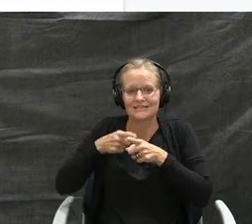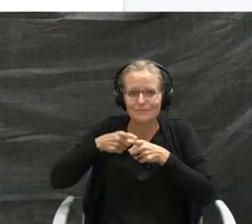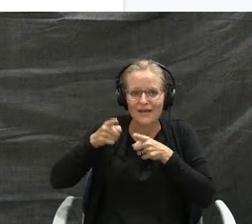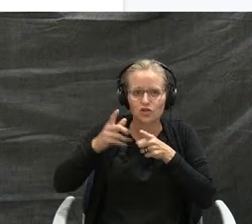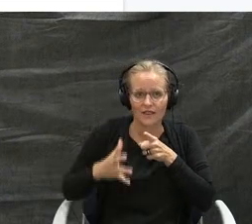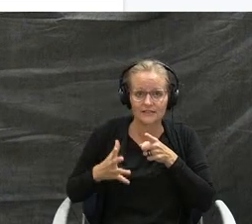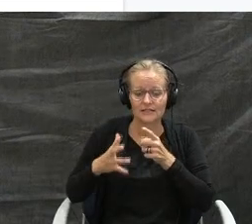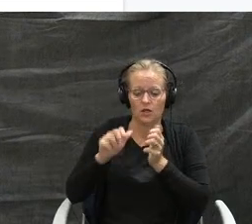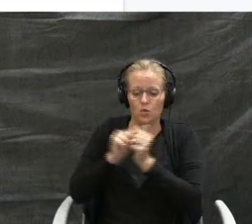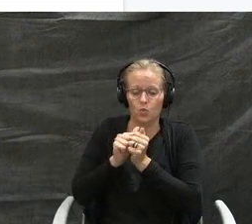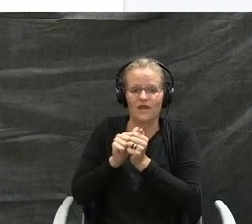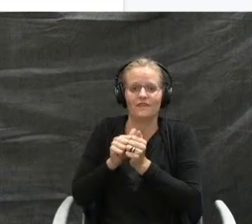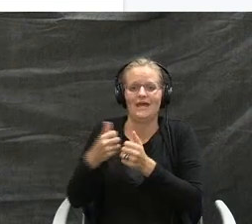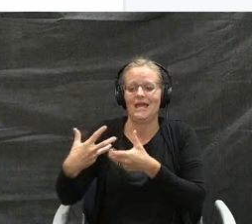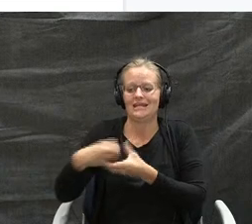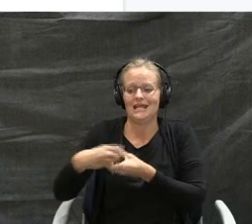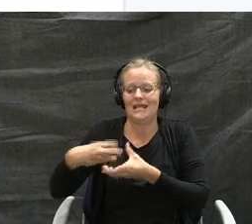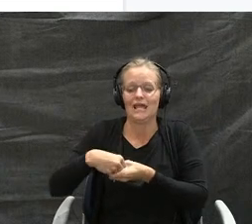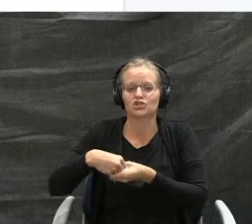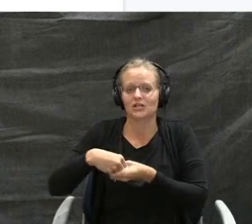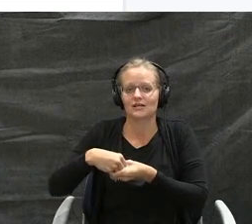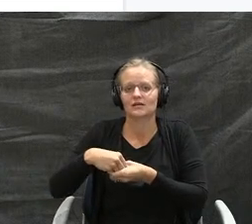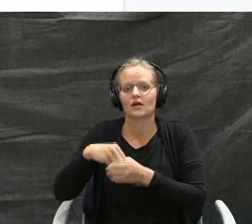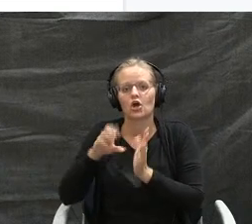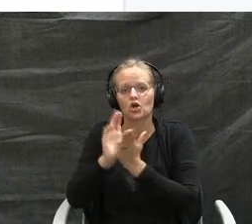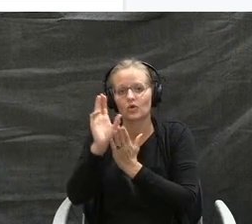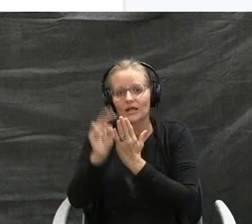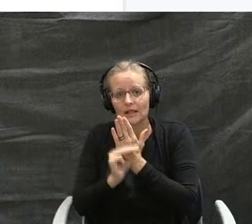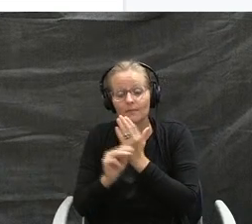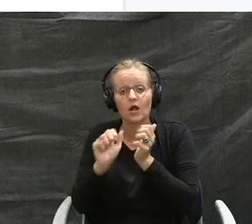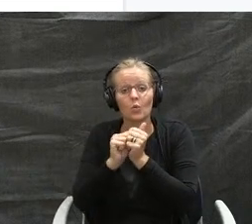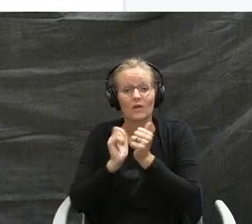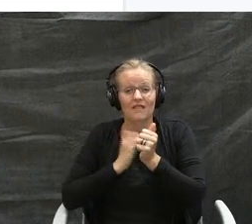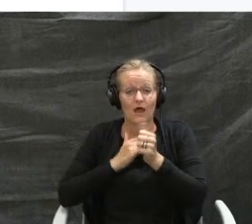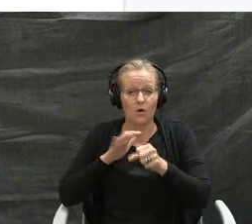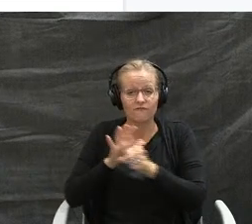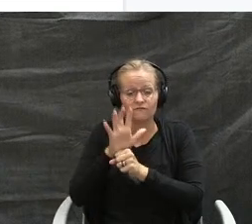curriculum in the full document, you'll see each one of those